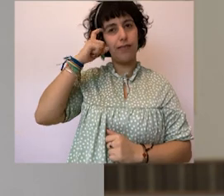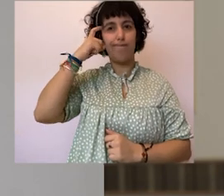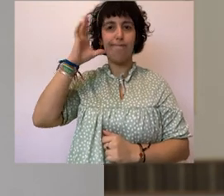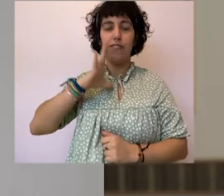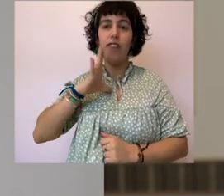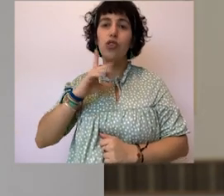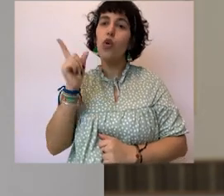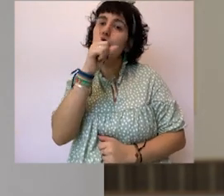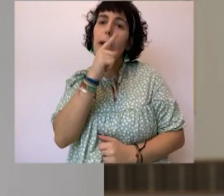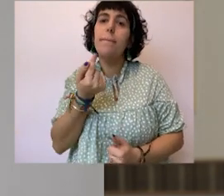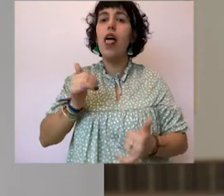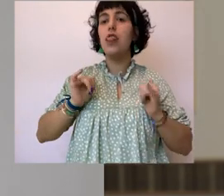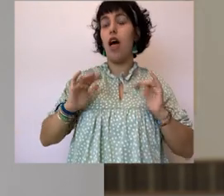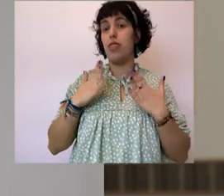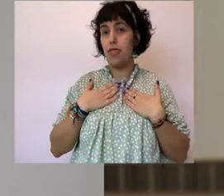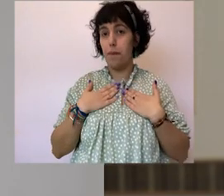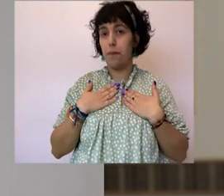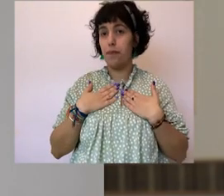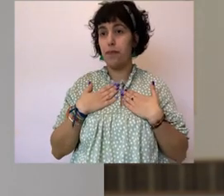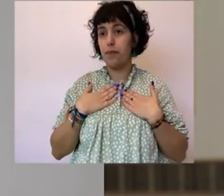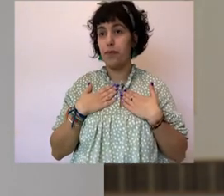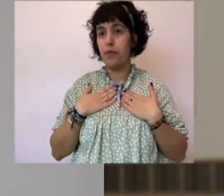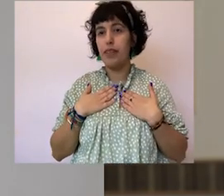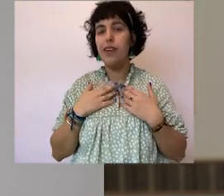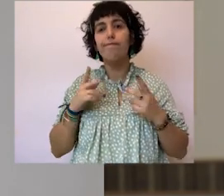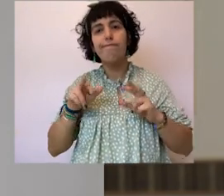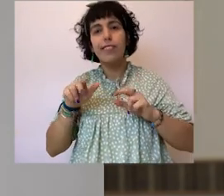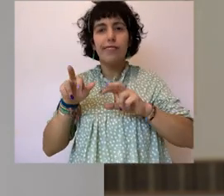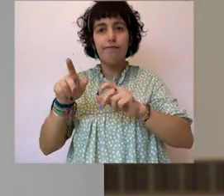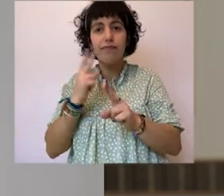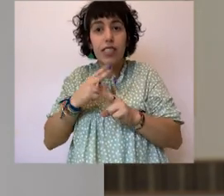I was a little more comfortable because I guessed. So something will happen exactly.